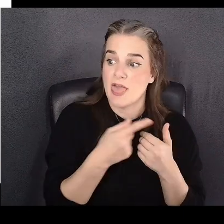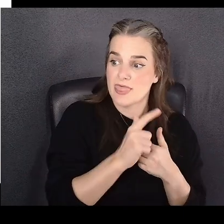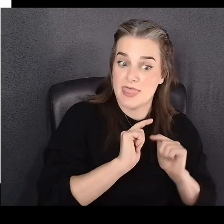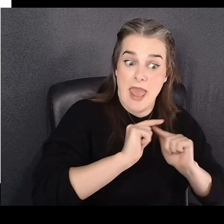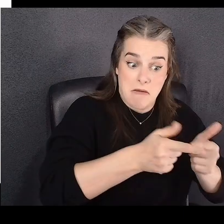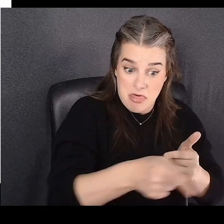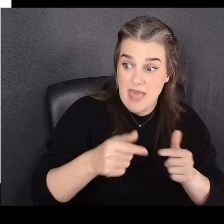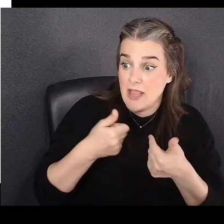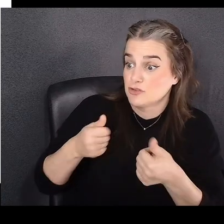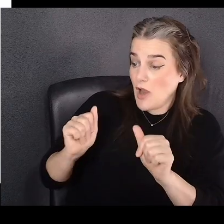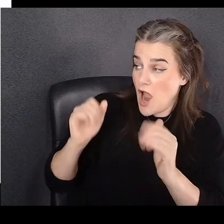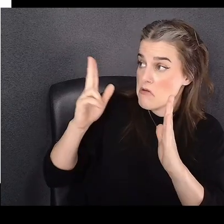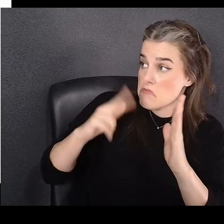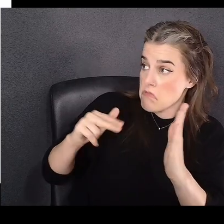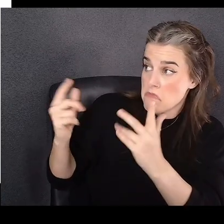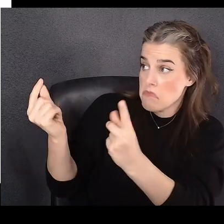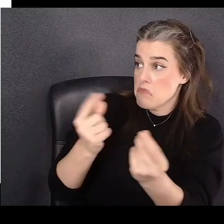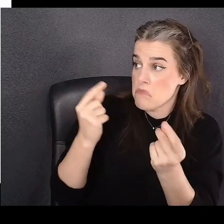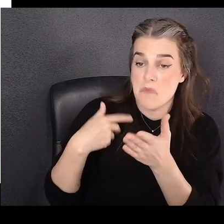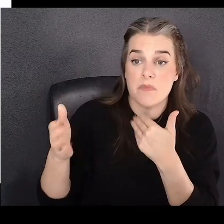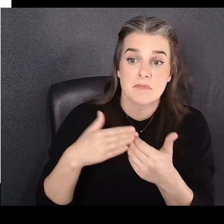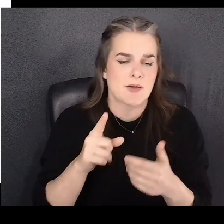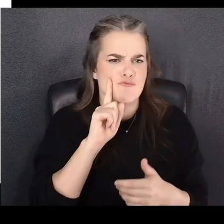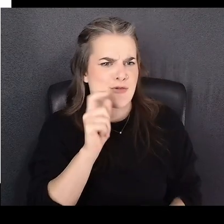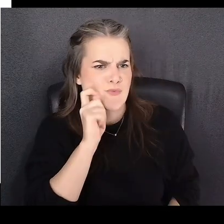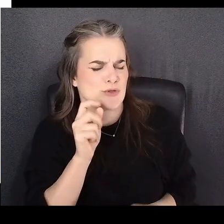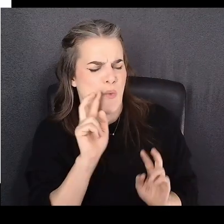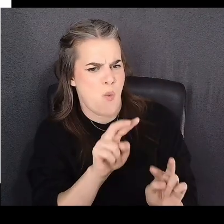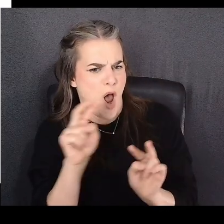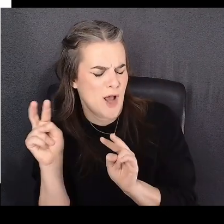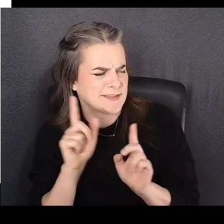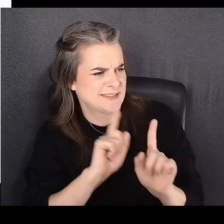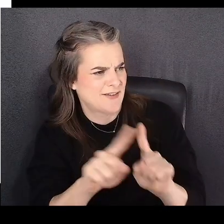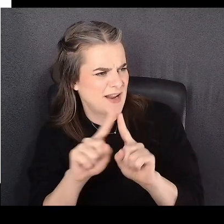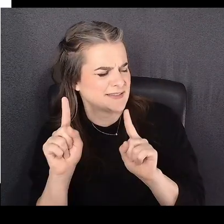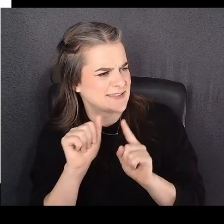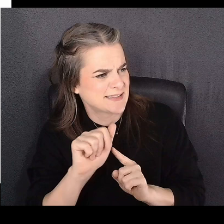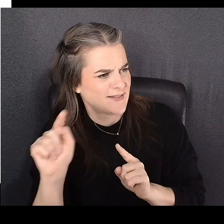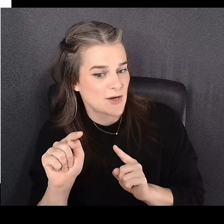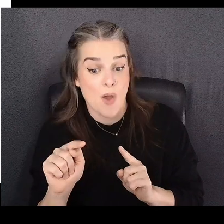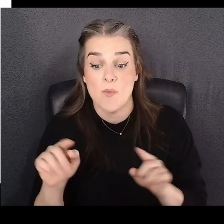and just how assistive technology-- we've done adaptive cuffs through 3D printing or mouth